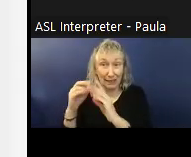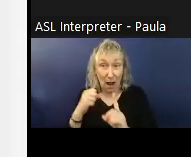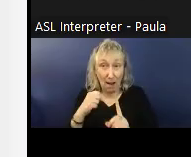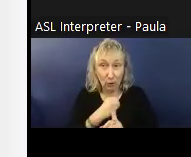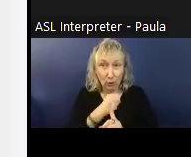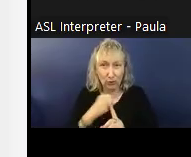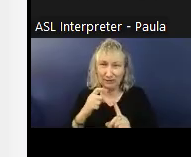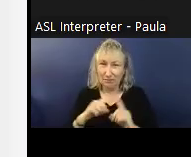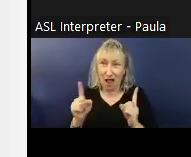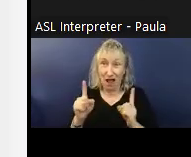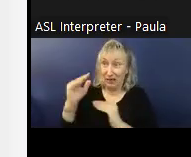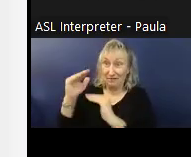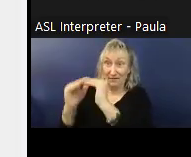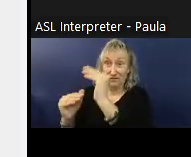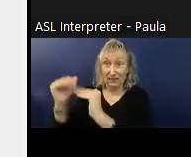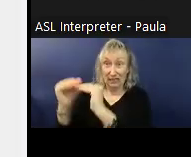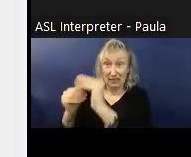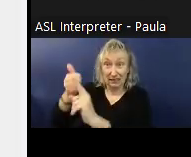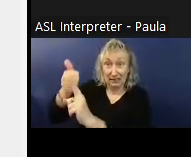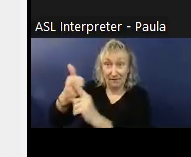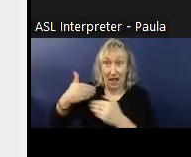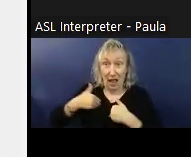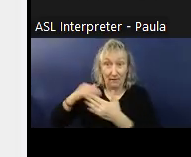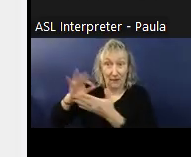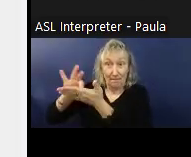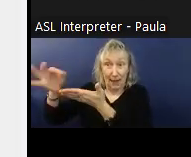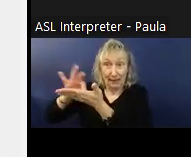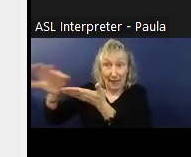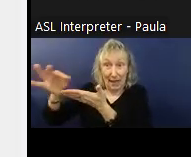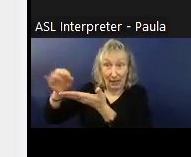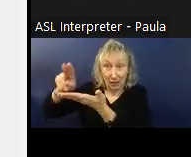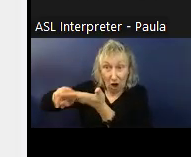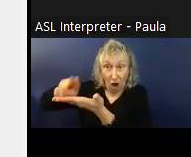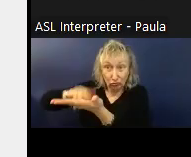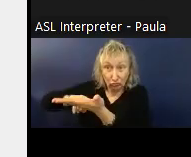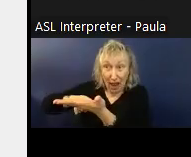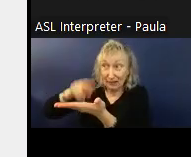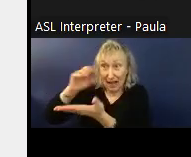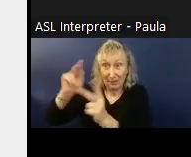contract and Medicaid residents residing in their facility would arguably be